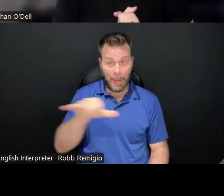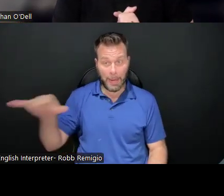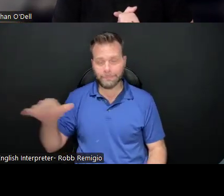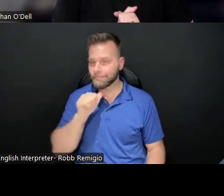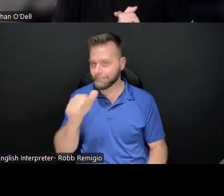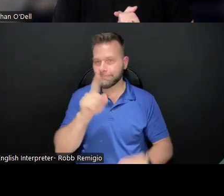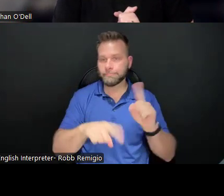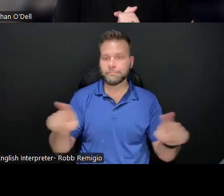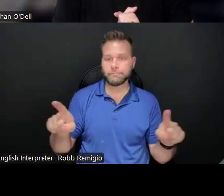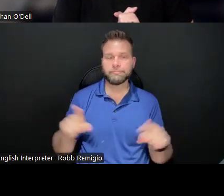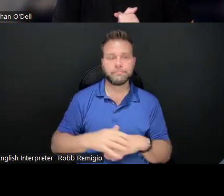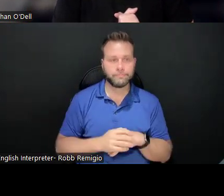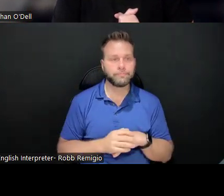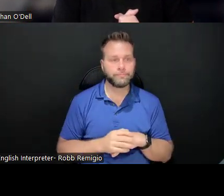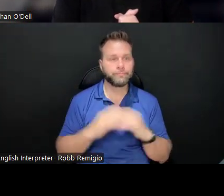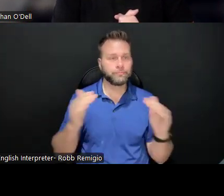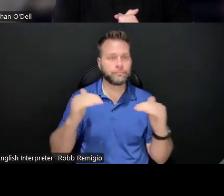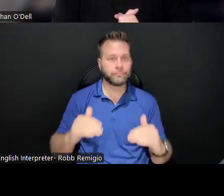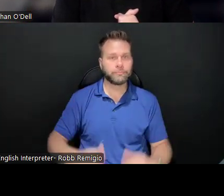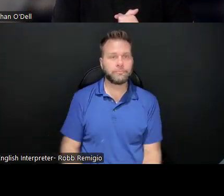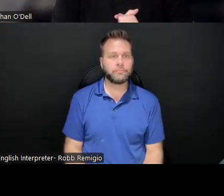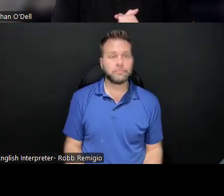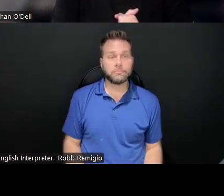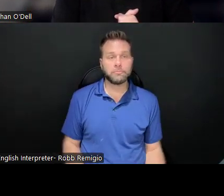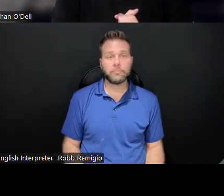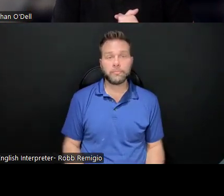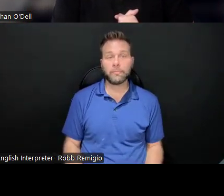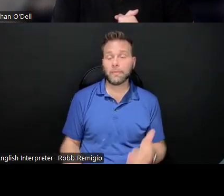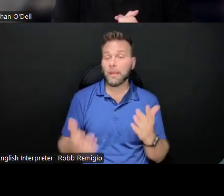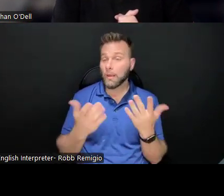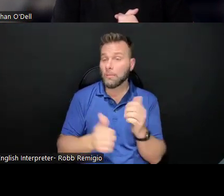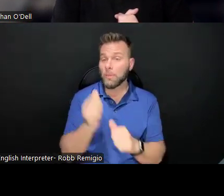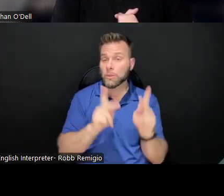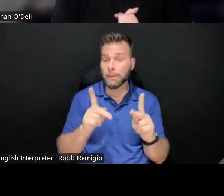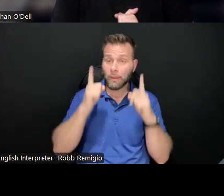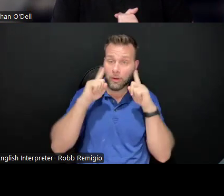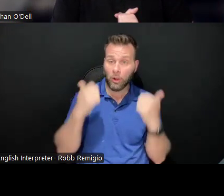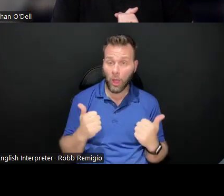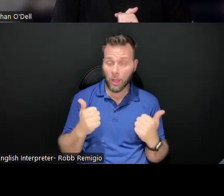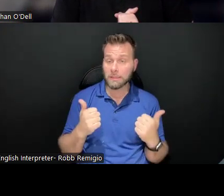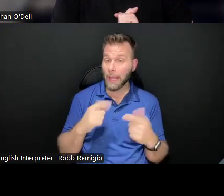Next slide, please. So, most people when they lose their hearing what actually